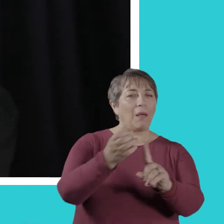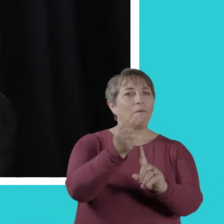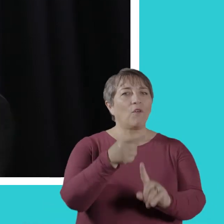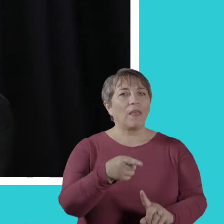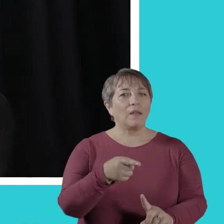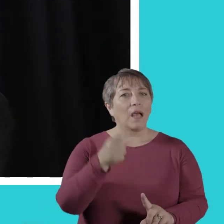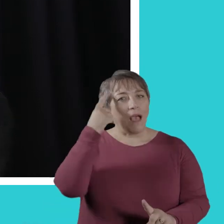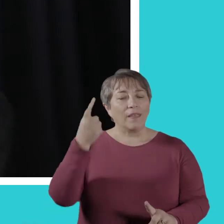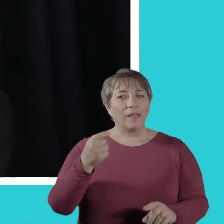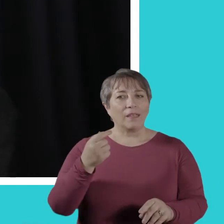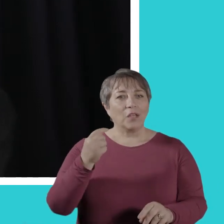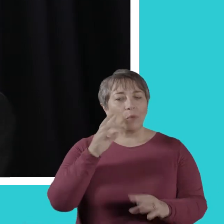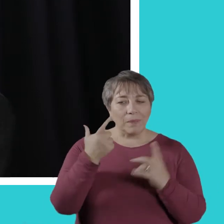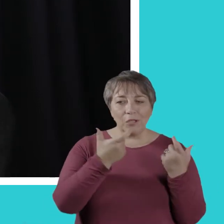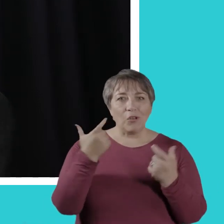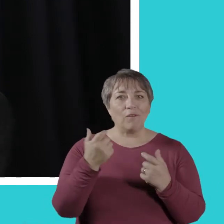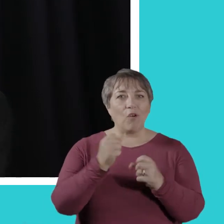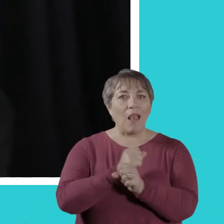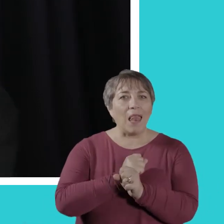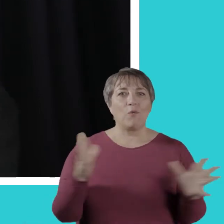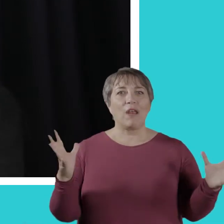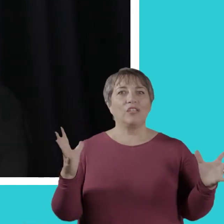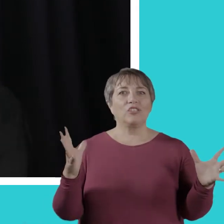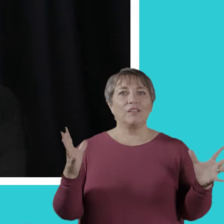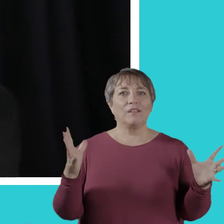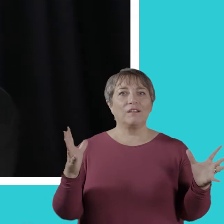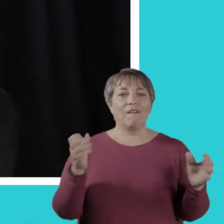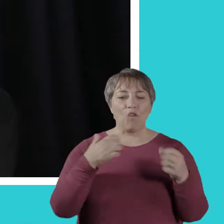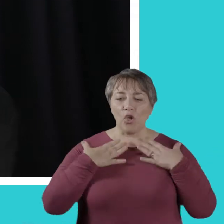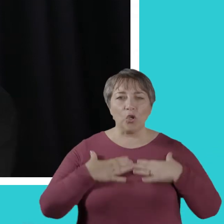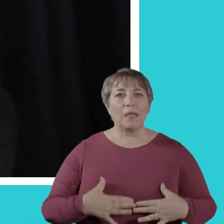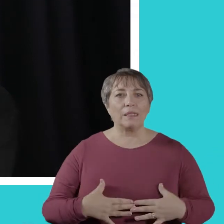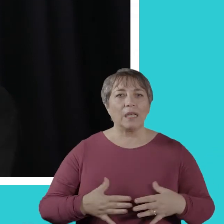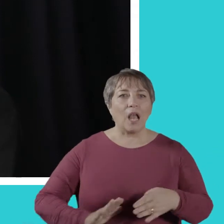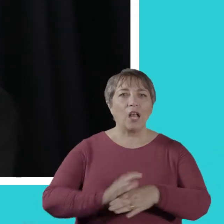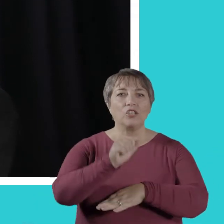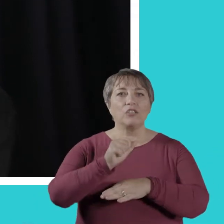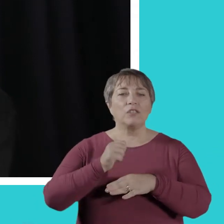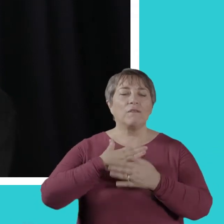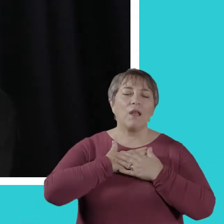liberation. A fuller humanity cultures of love and within that I think